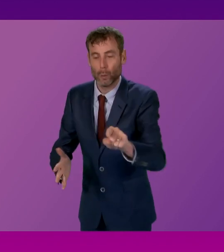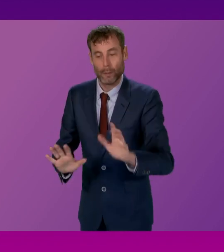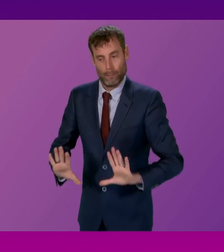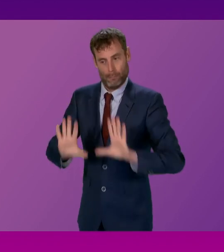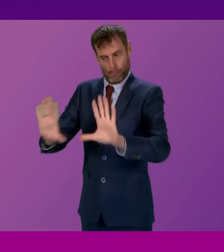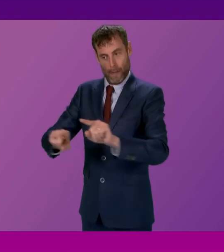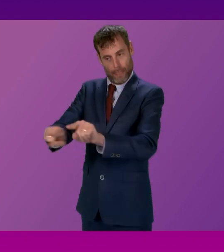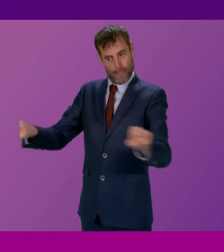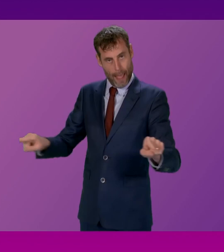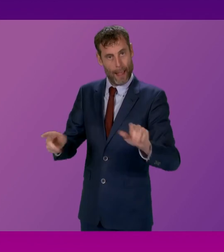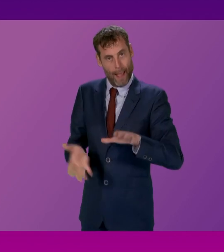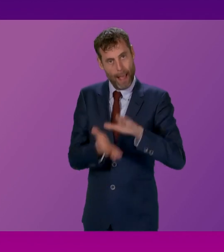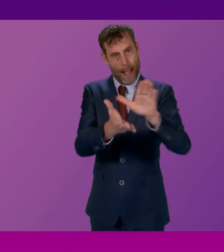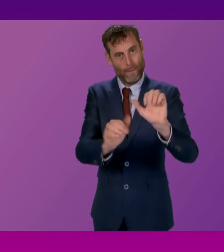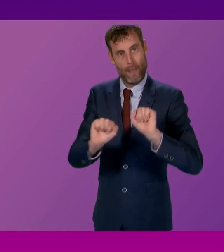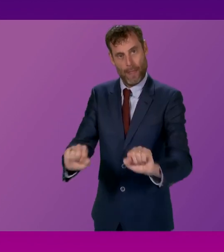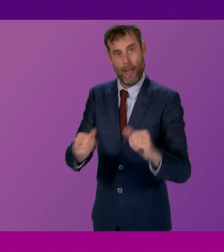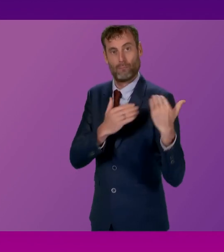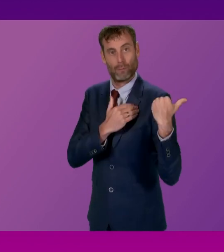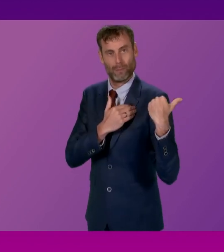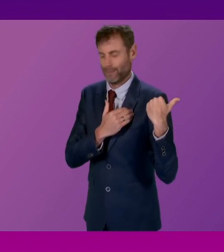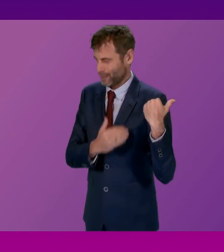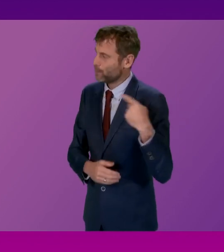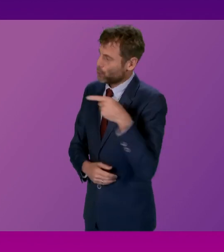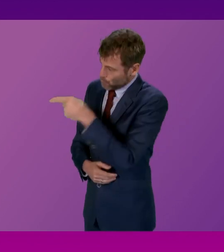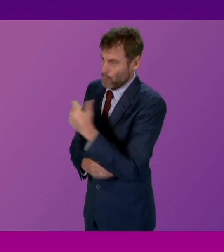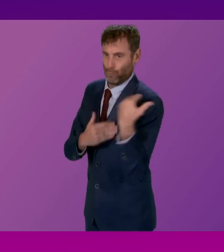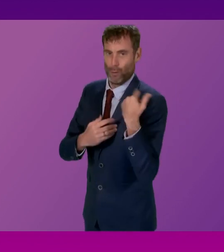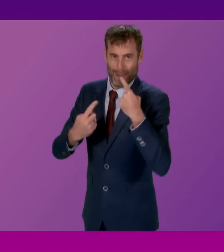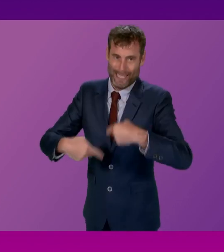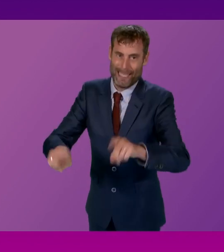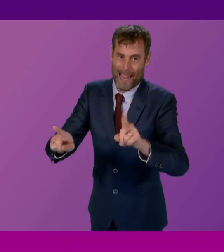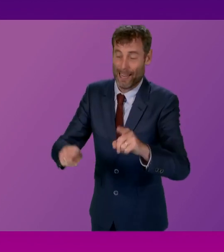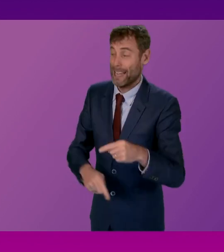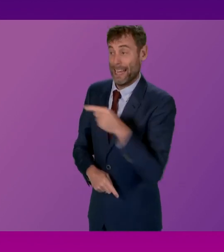The First Minister promised members that he would ensure that all material was handed over to the inquiry in full.